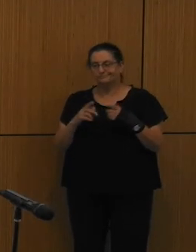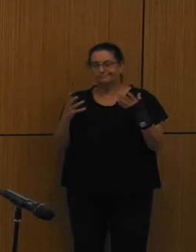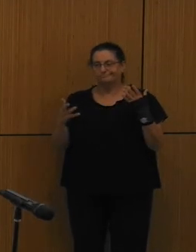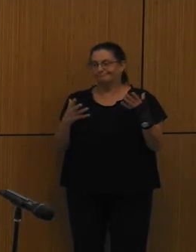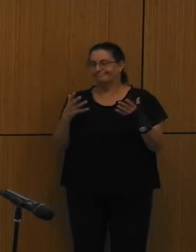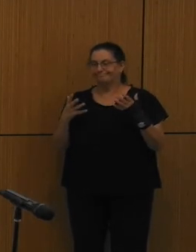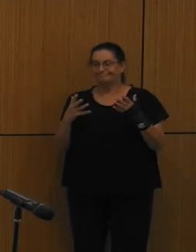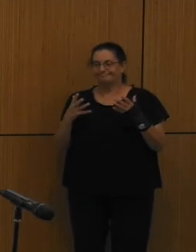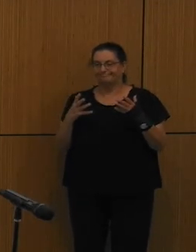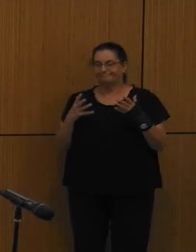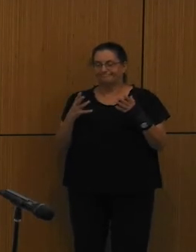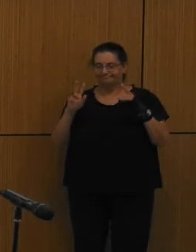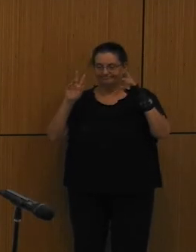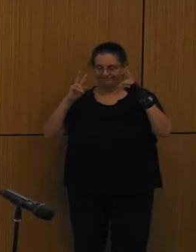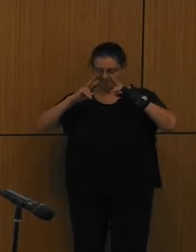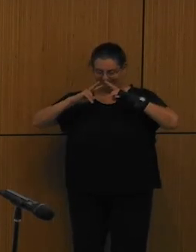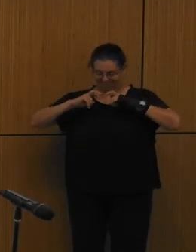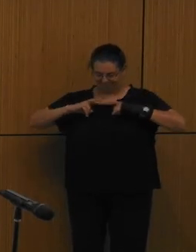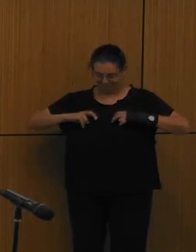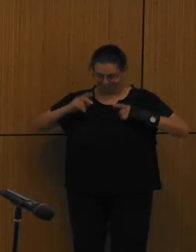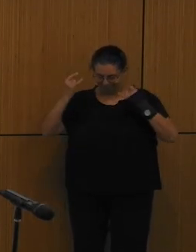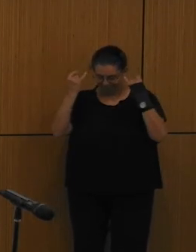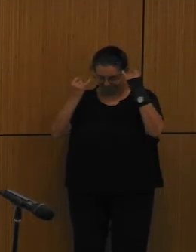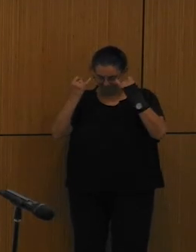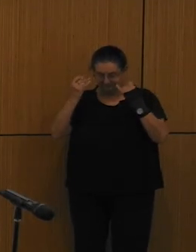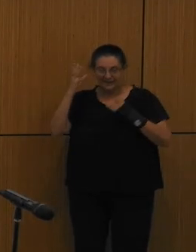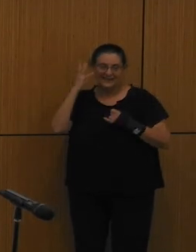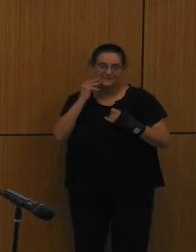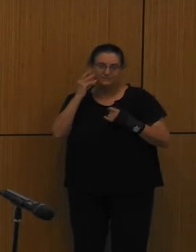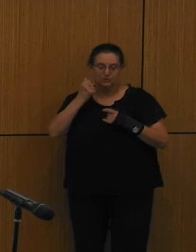introspect, right, to experience your own thoughts, your conscious